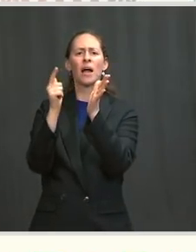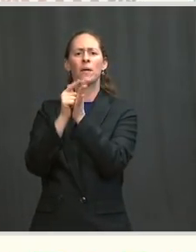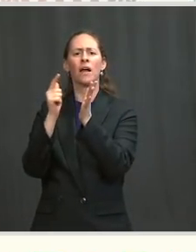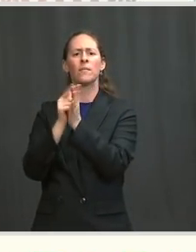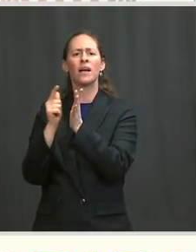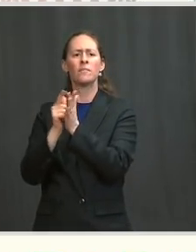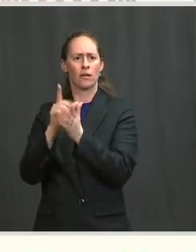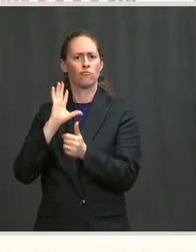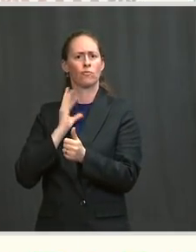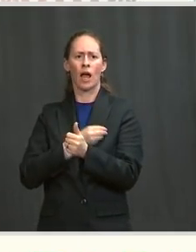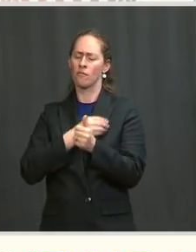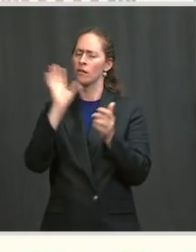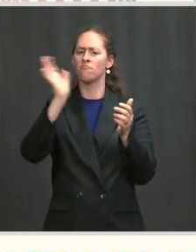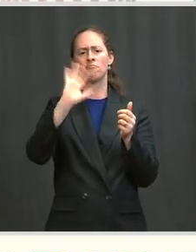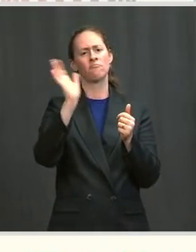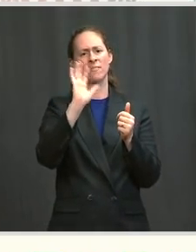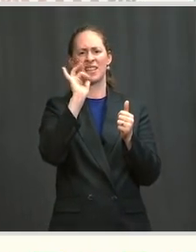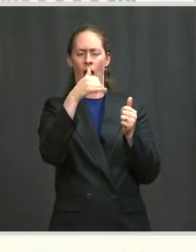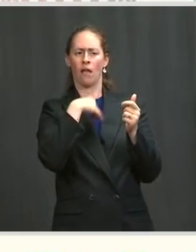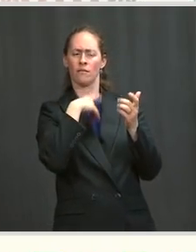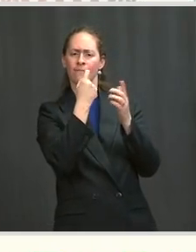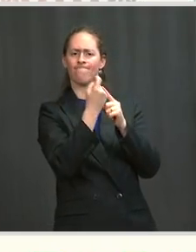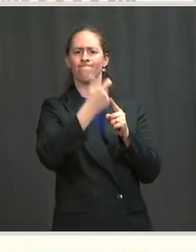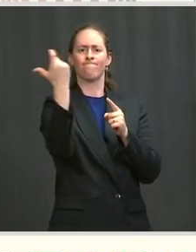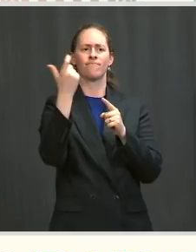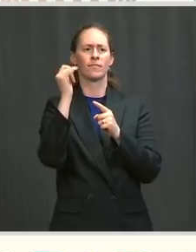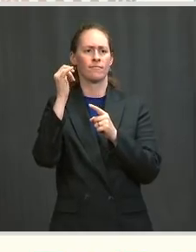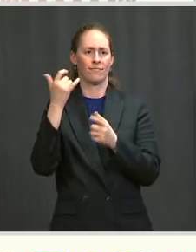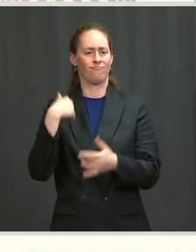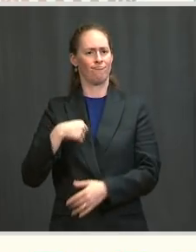Today, we're joined by Lieutenant Colonel Bree Fram.